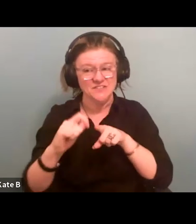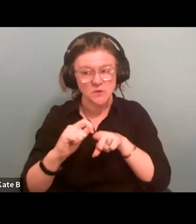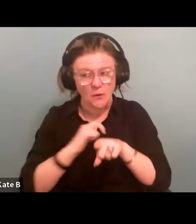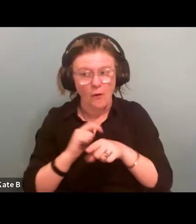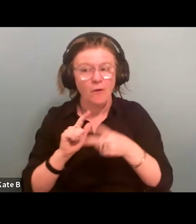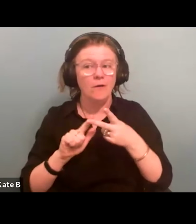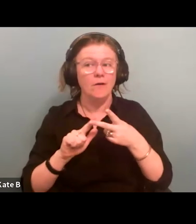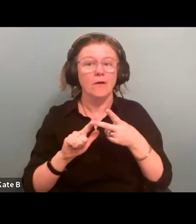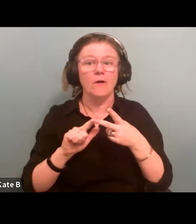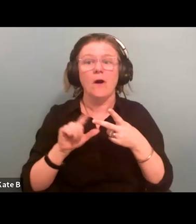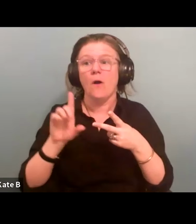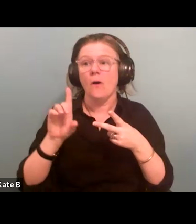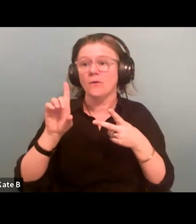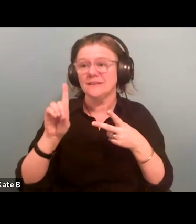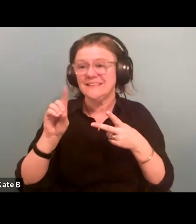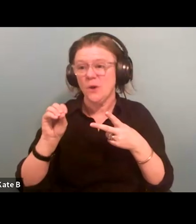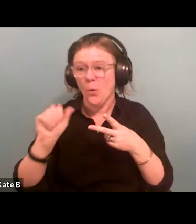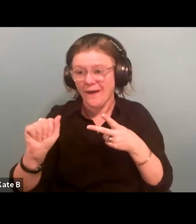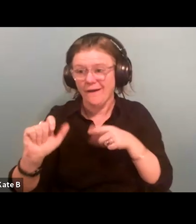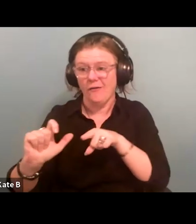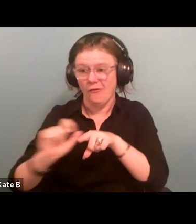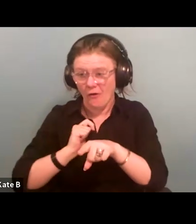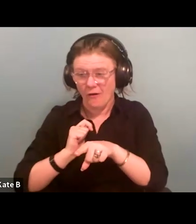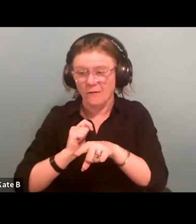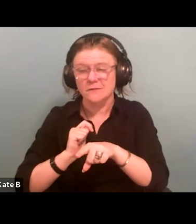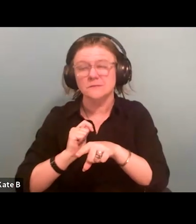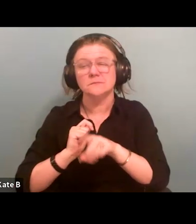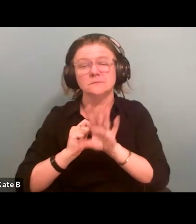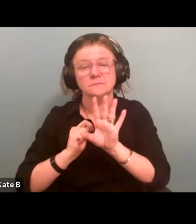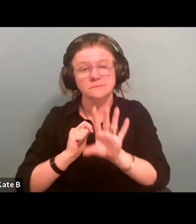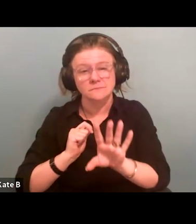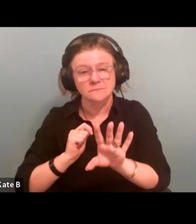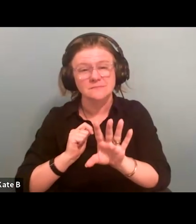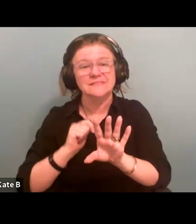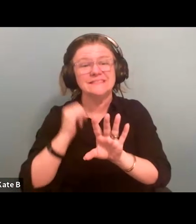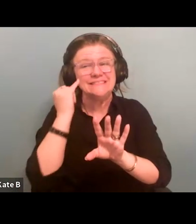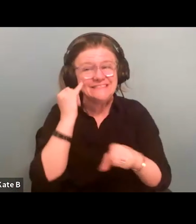the Department of Aging, make sure if someone has immediate